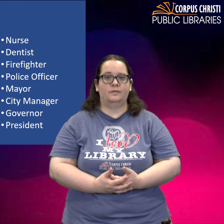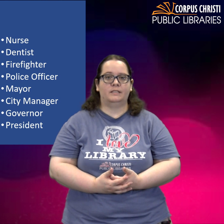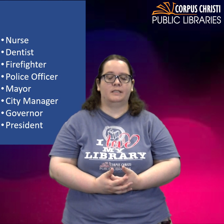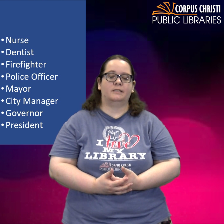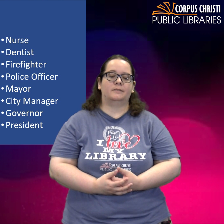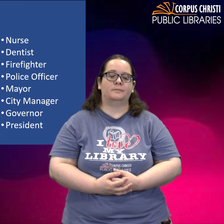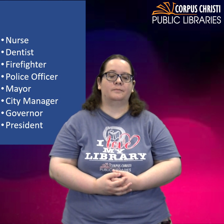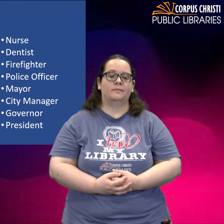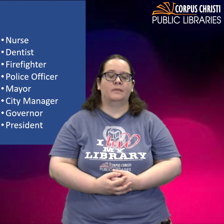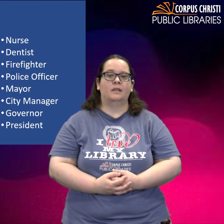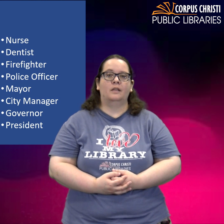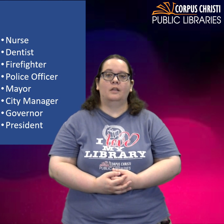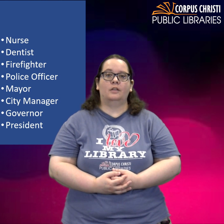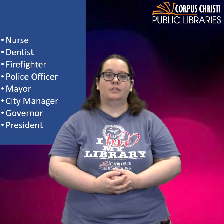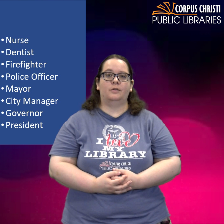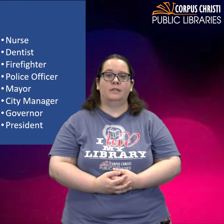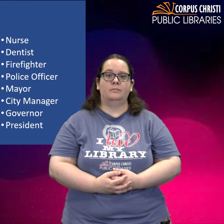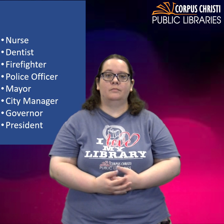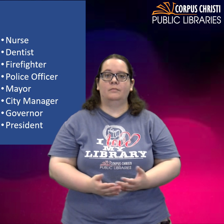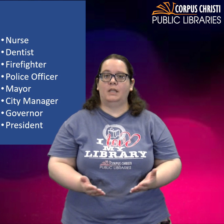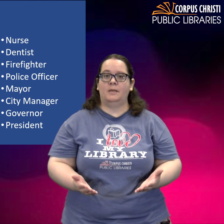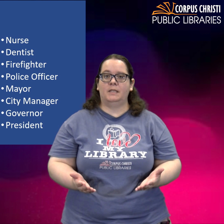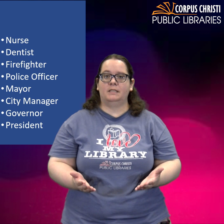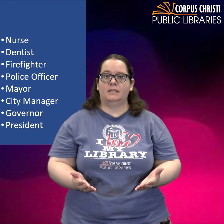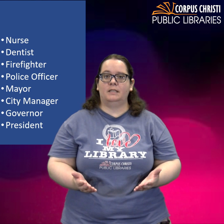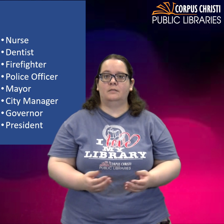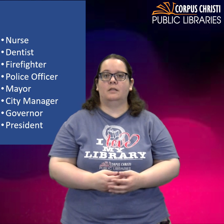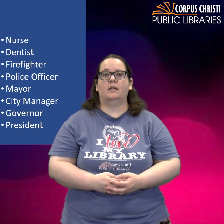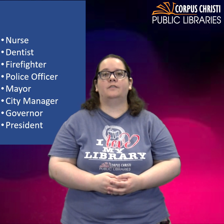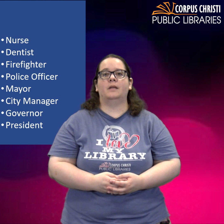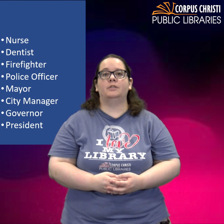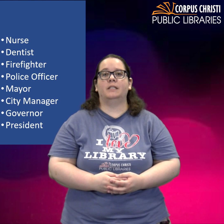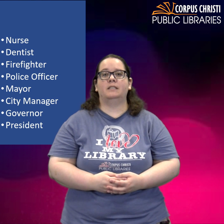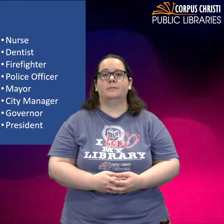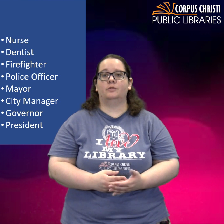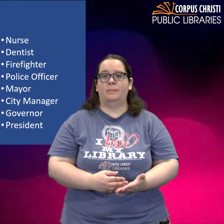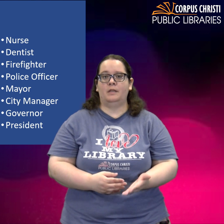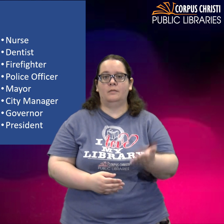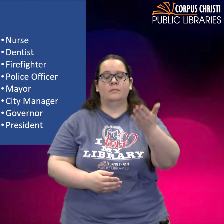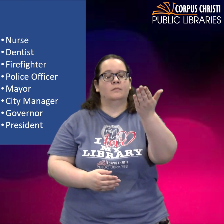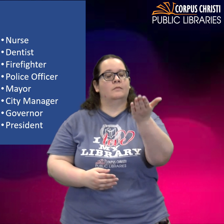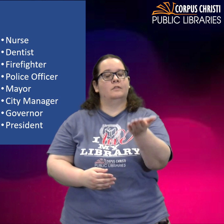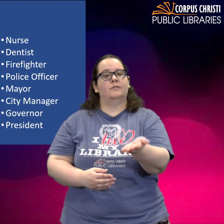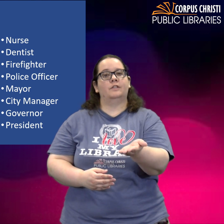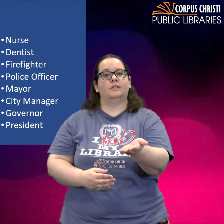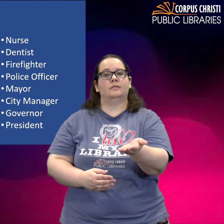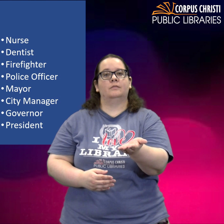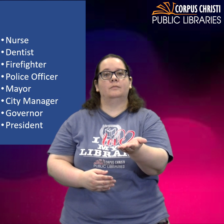fix things. A custodian, they keep things clean, a lot of times you might see them sweeping, so first